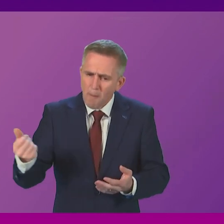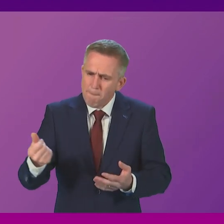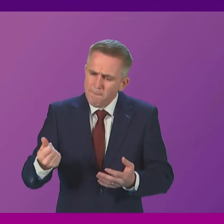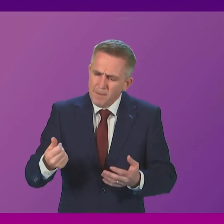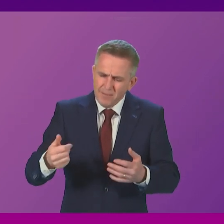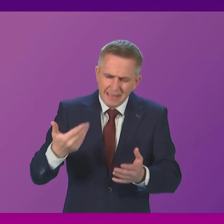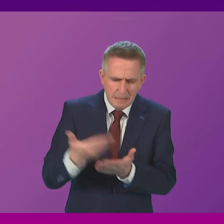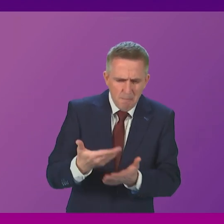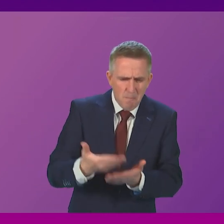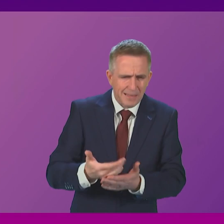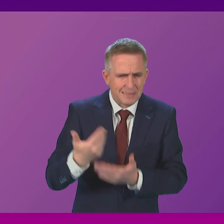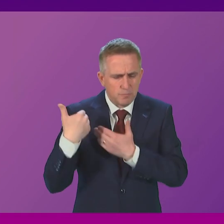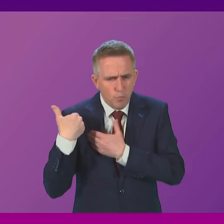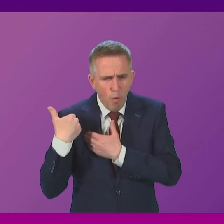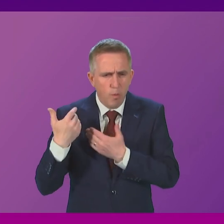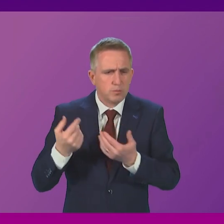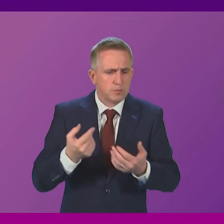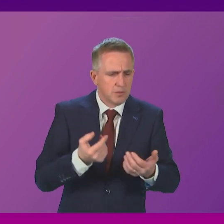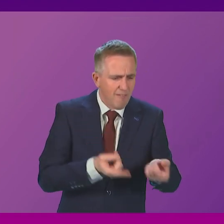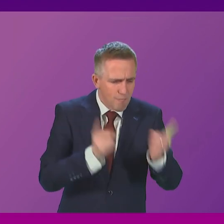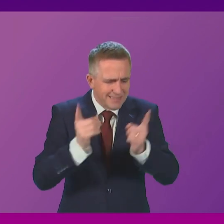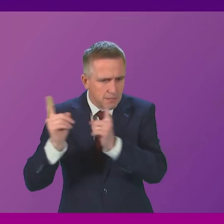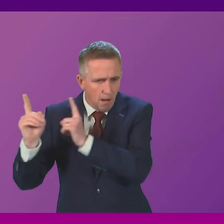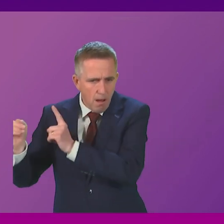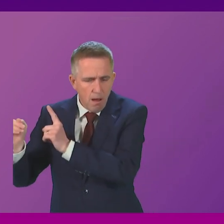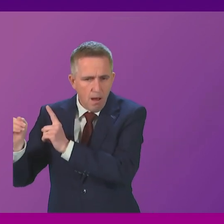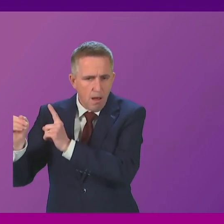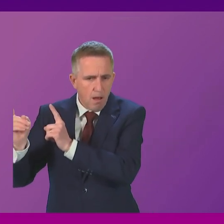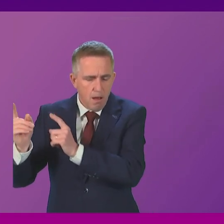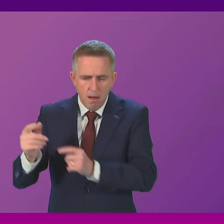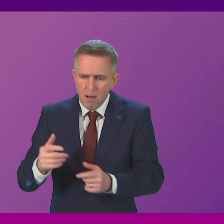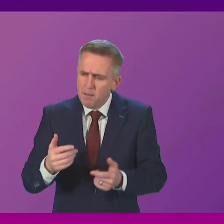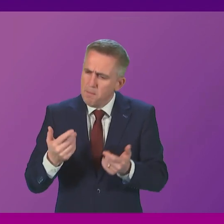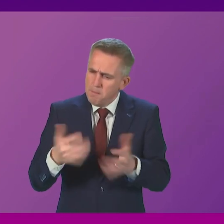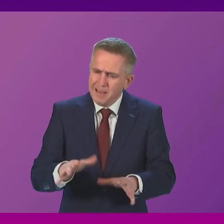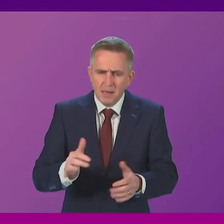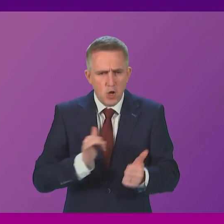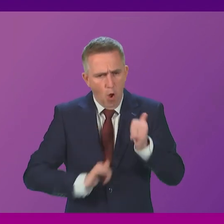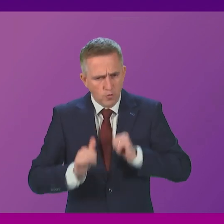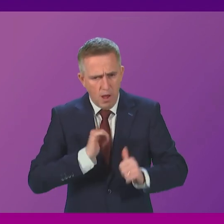I have never shied away from those responsibilities—in fact, I see it as an honour to be entrusted with them.